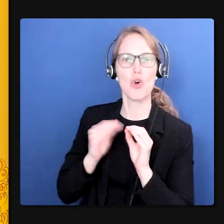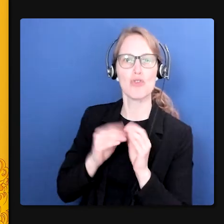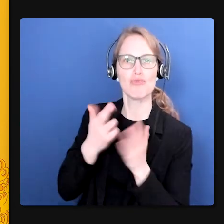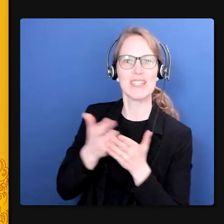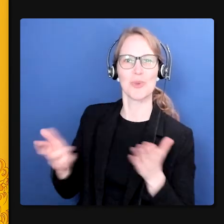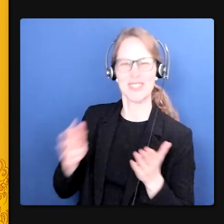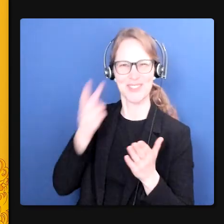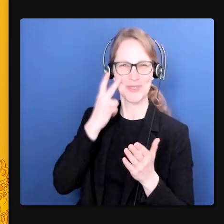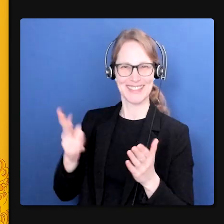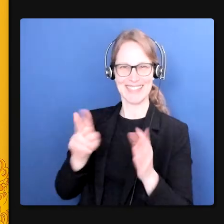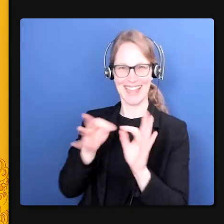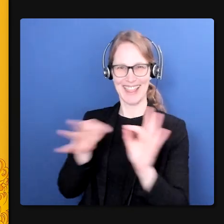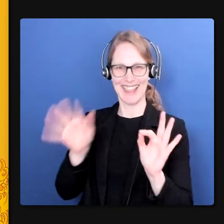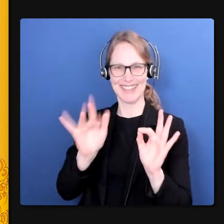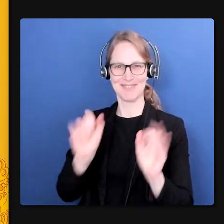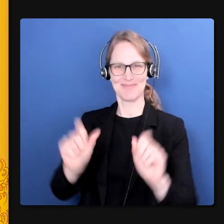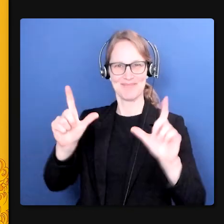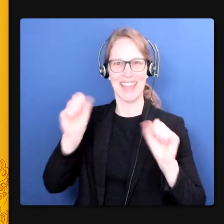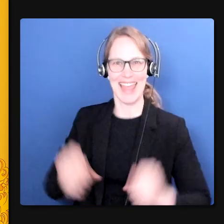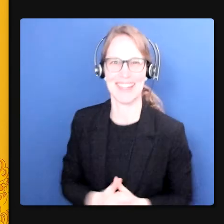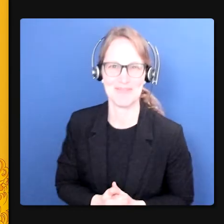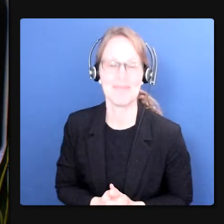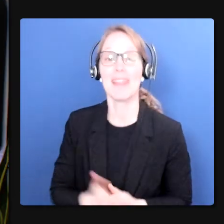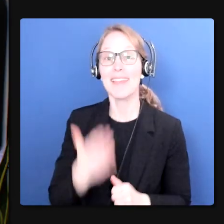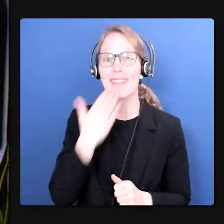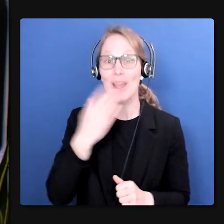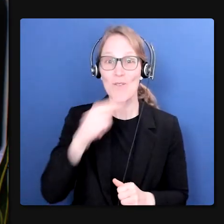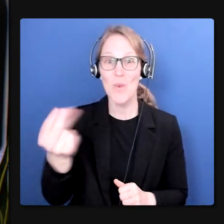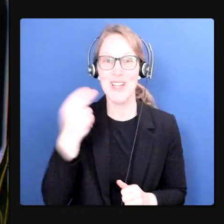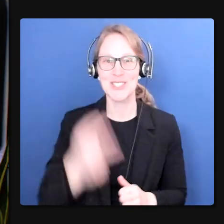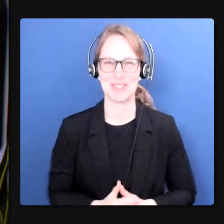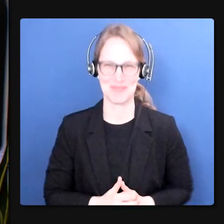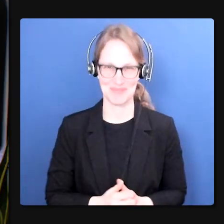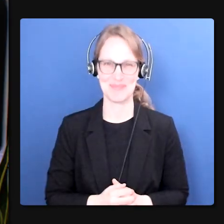we have additional resources available at the link on this slide. Thanks for watching.